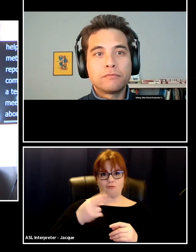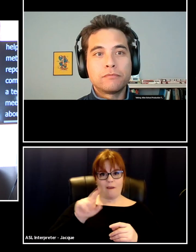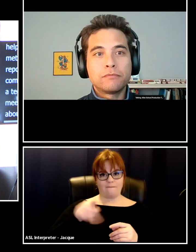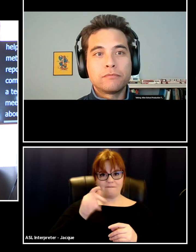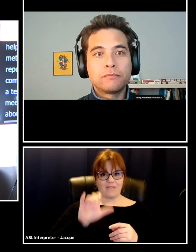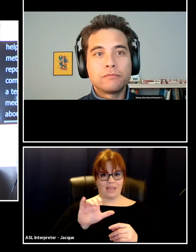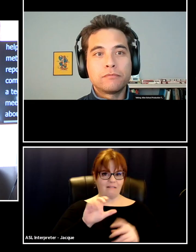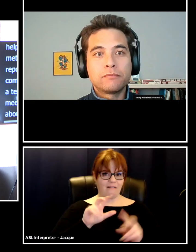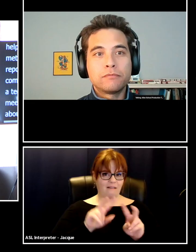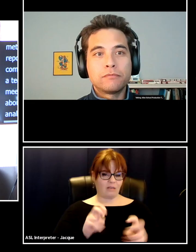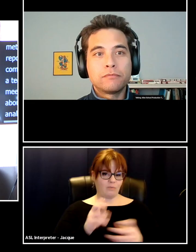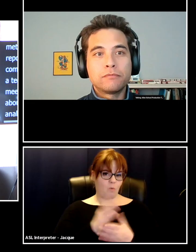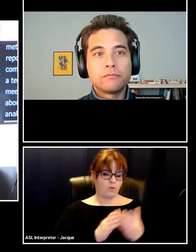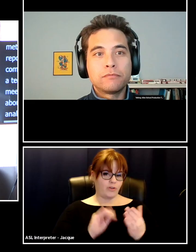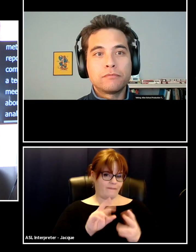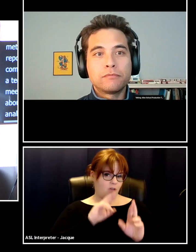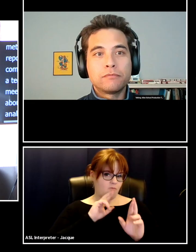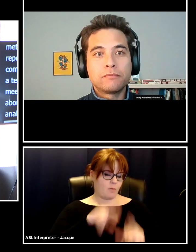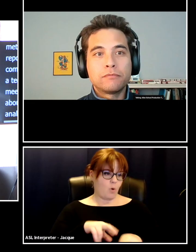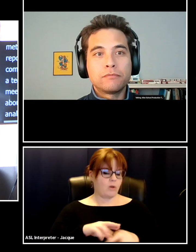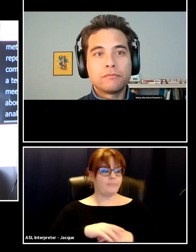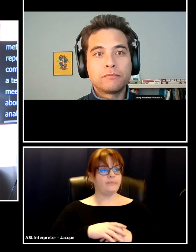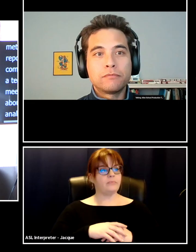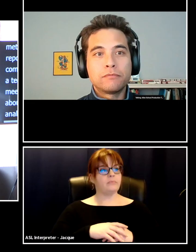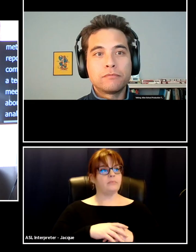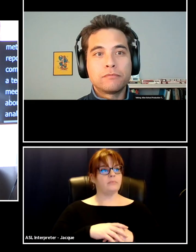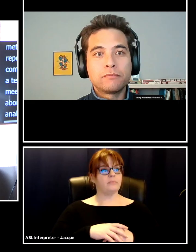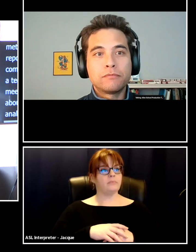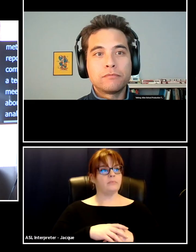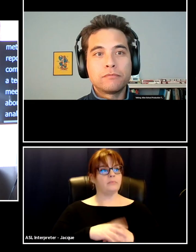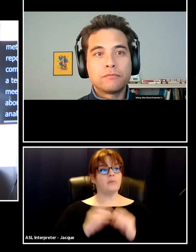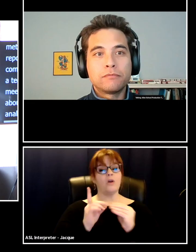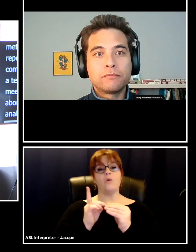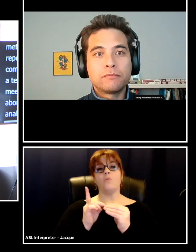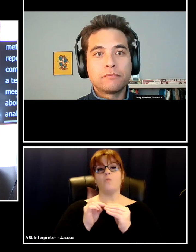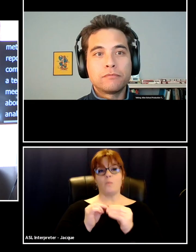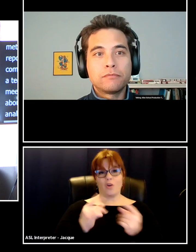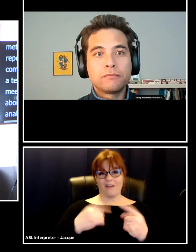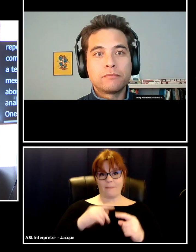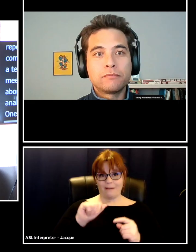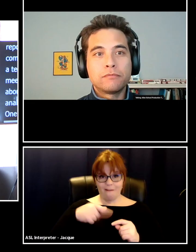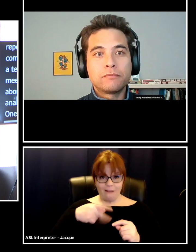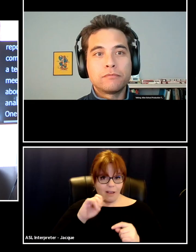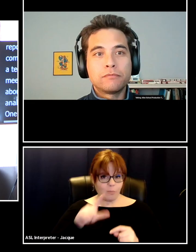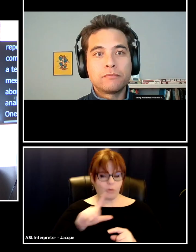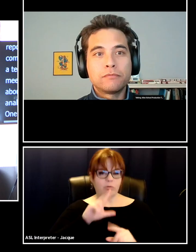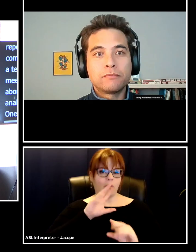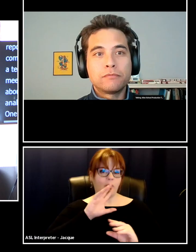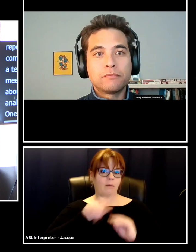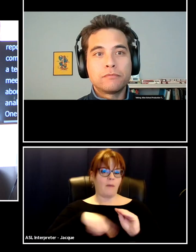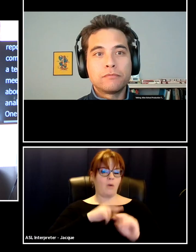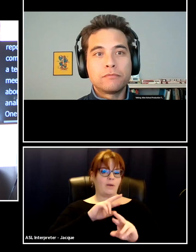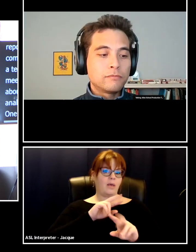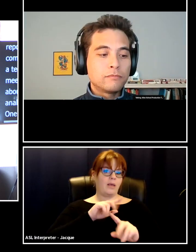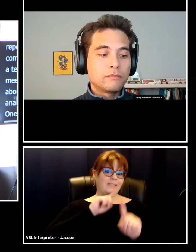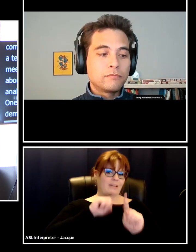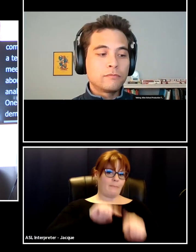um of that report. Uh one more uh in April to talk about demand responsive transportation. Um those